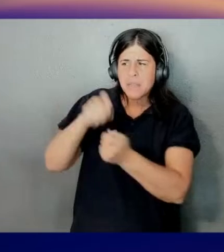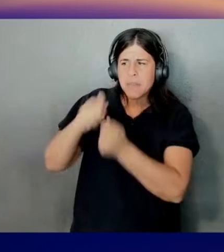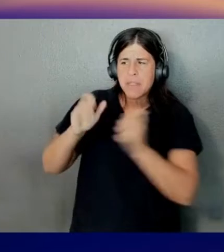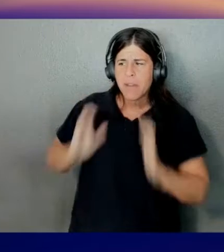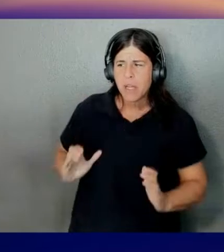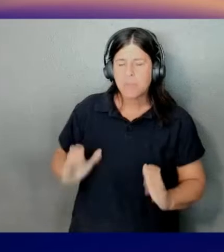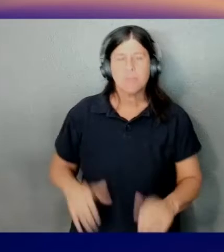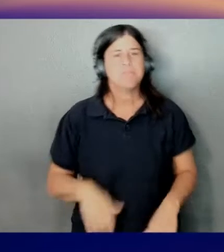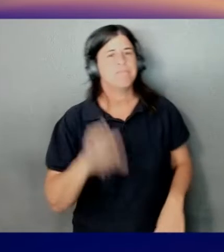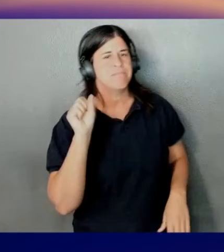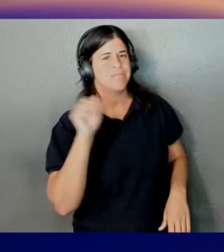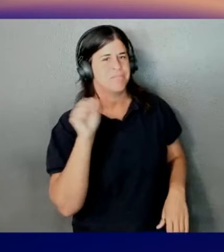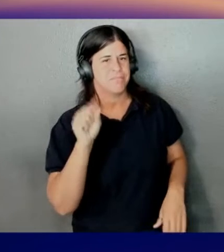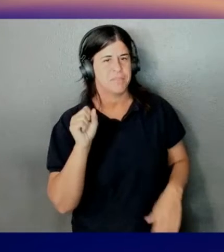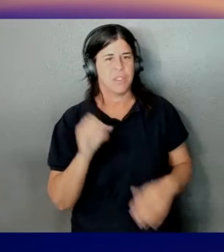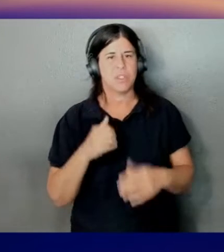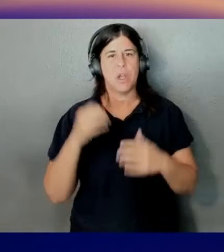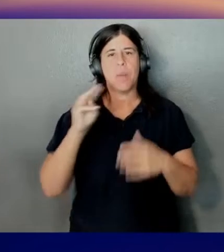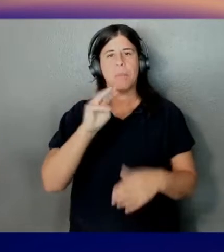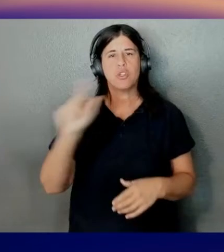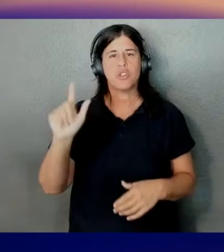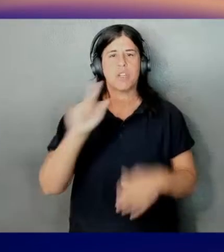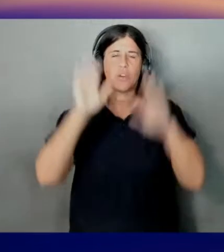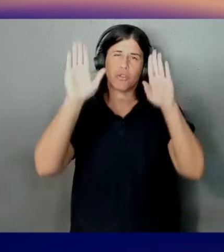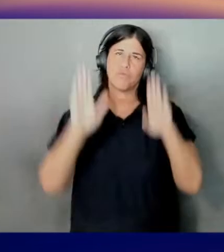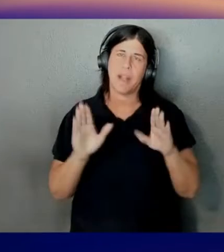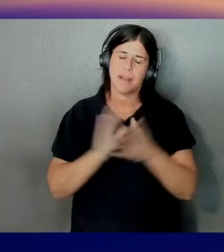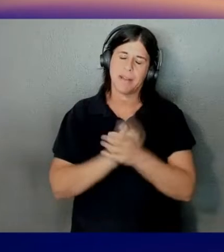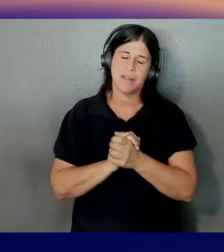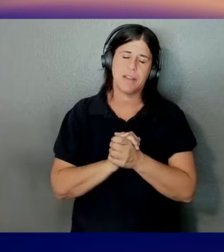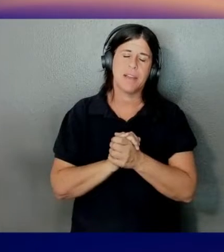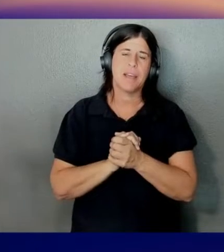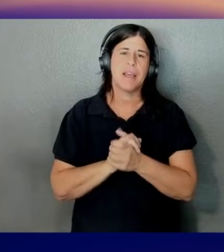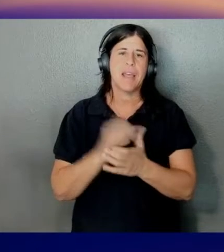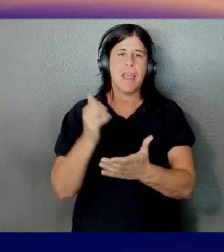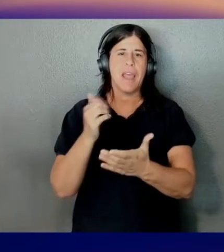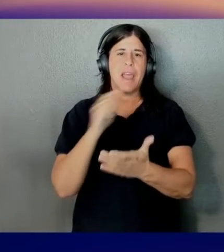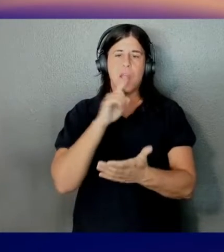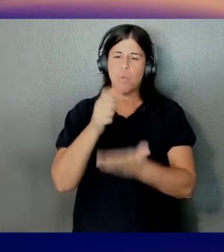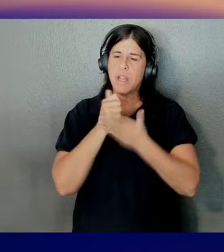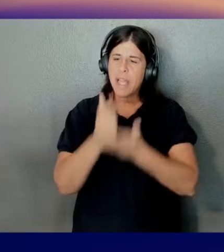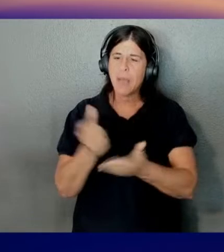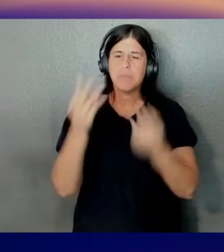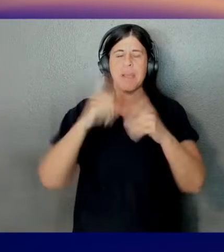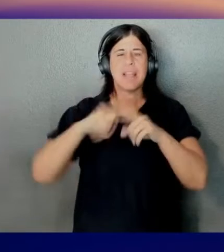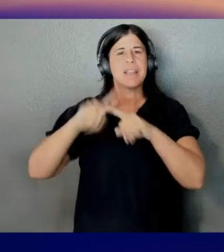So machine learning is great. It helps us with so many use cases, but it's also complex.